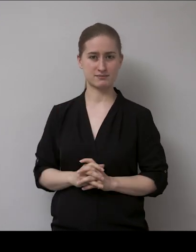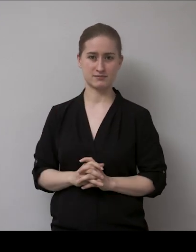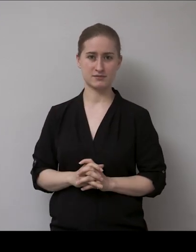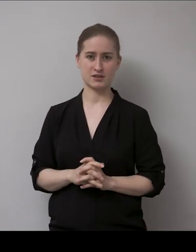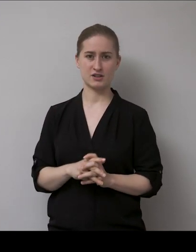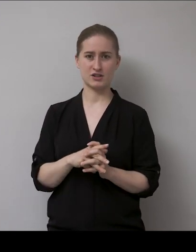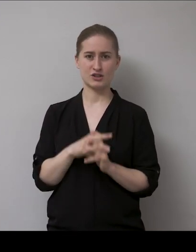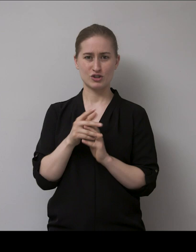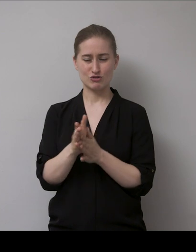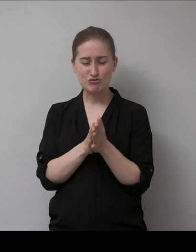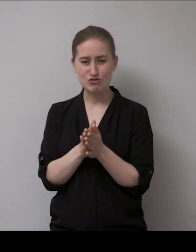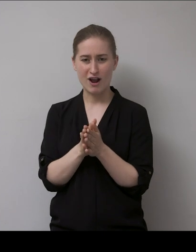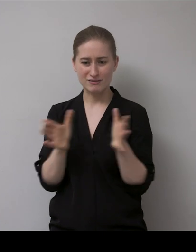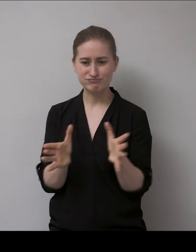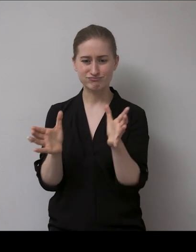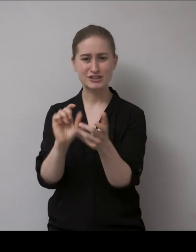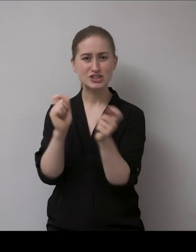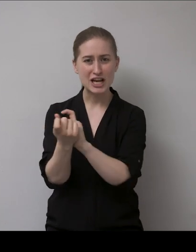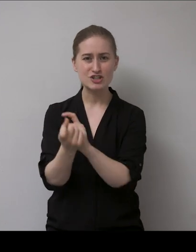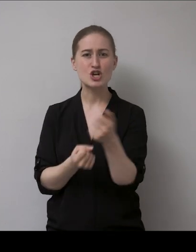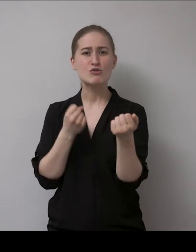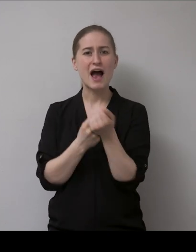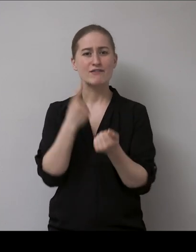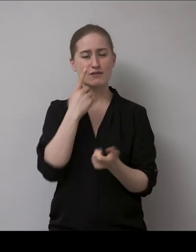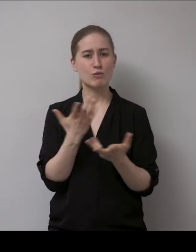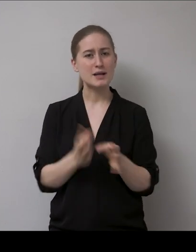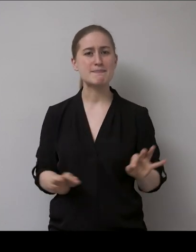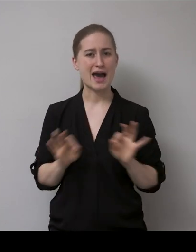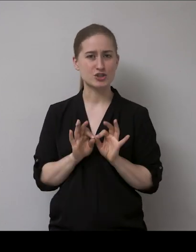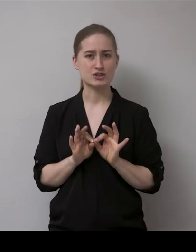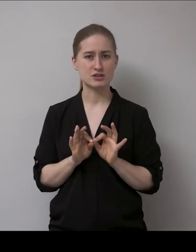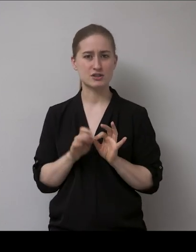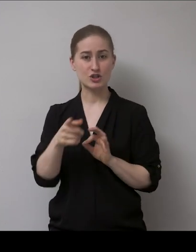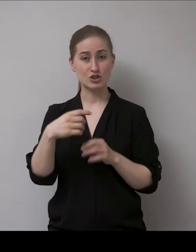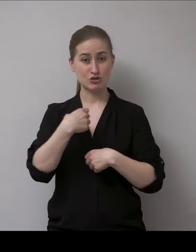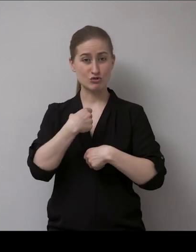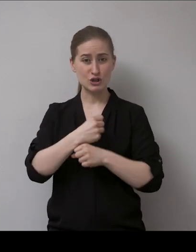You drive change. You advocate for what matters. You create community.